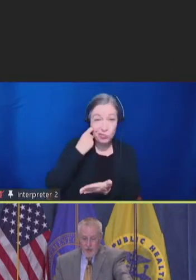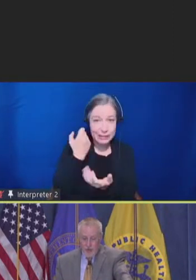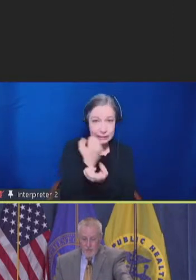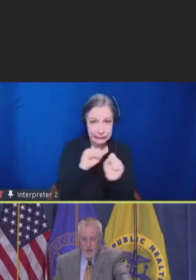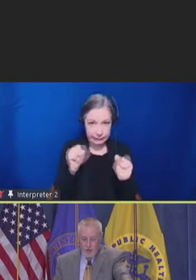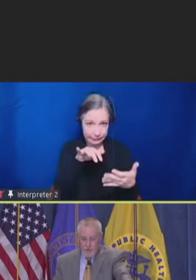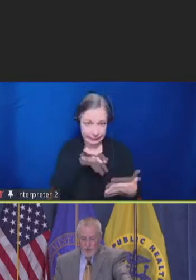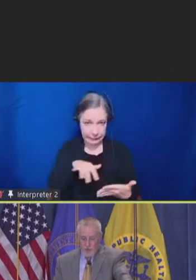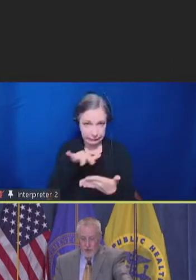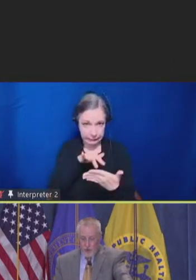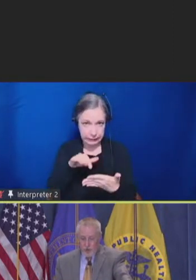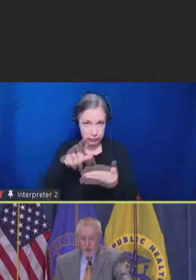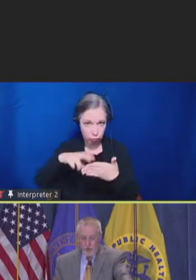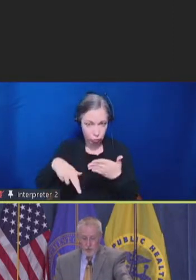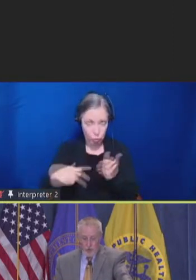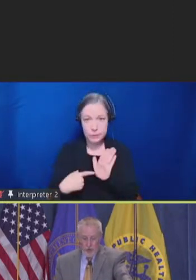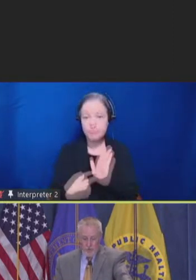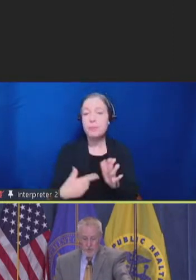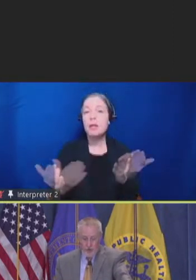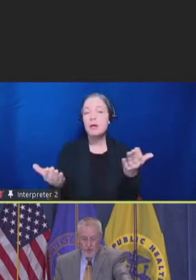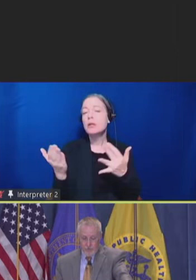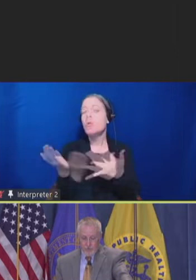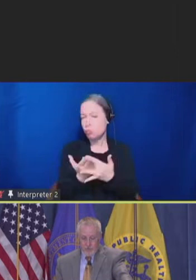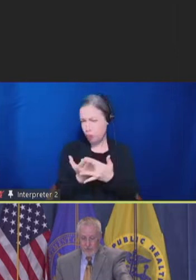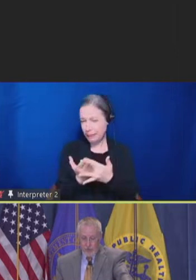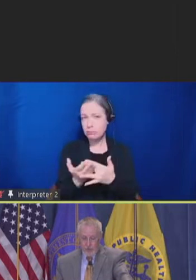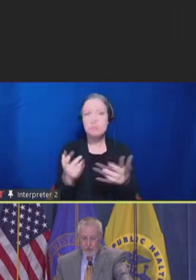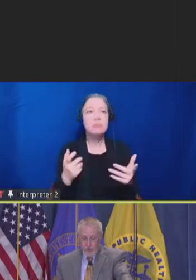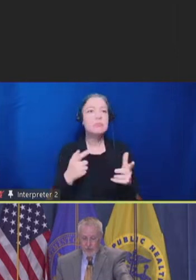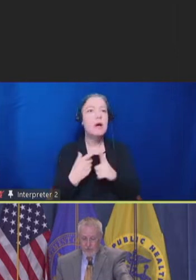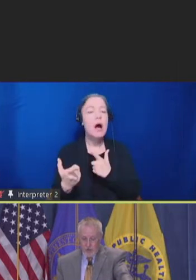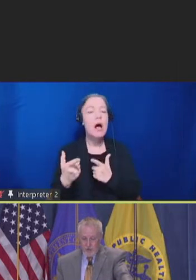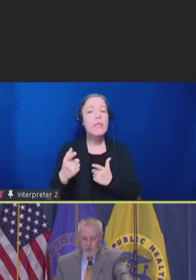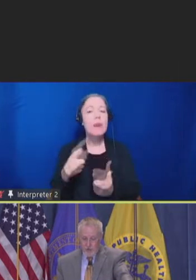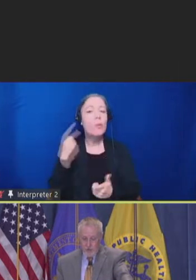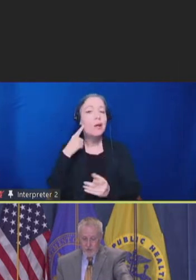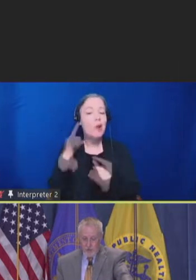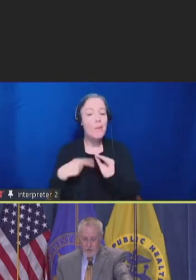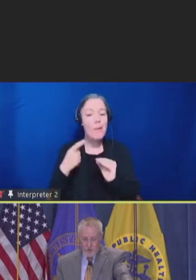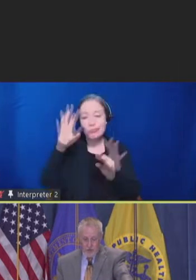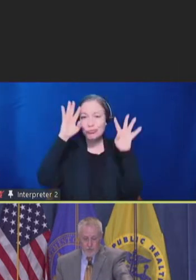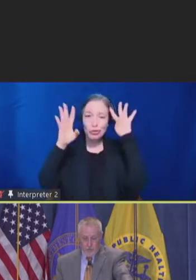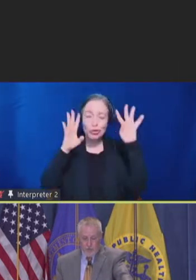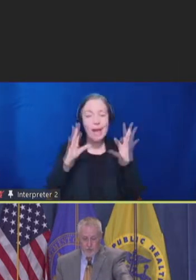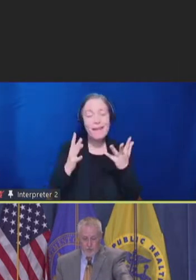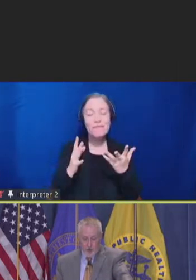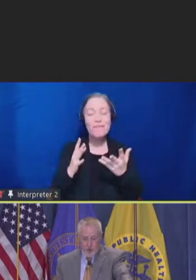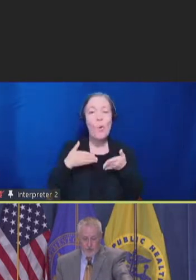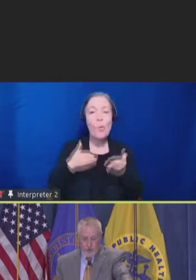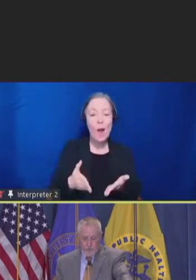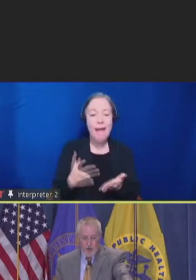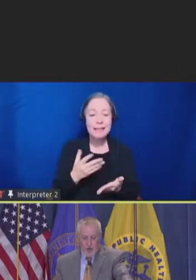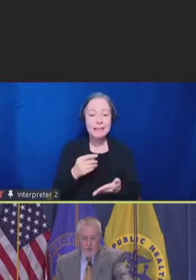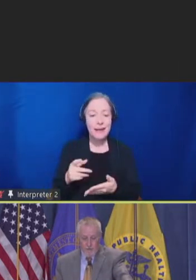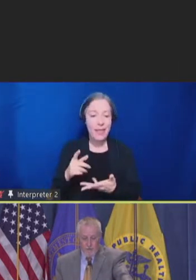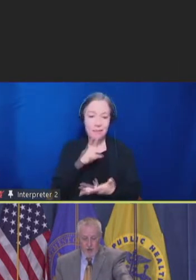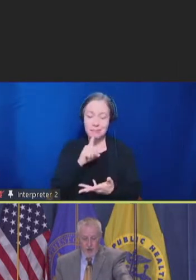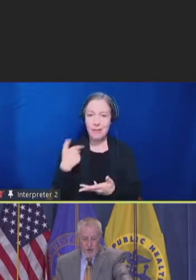And following a brief break, we'll hear some creative and time-tested ways trusted messengers have been used to help increase vaccine uptake.